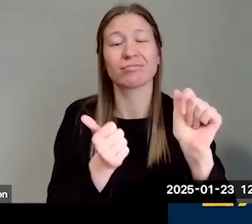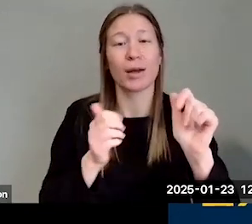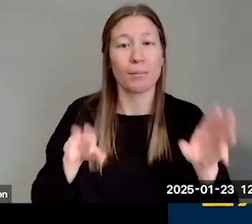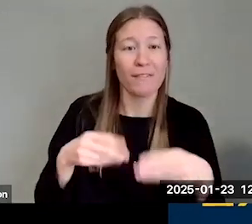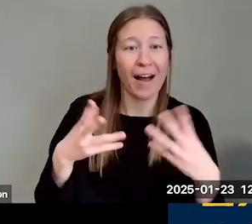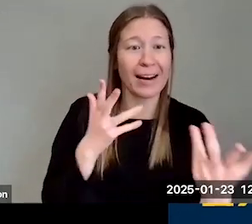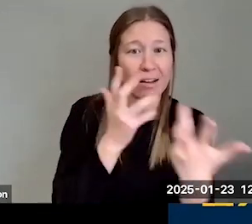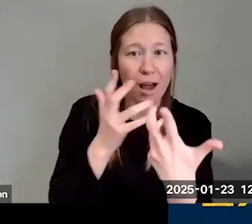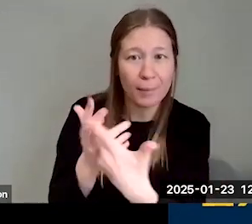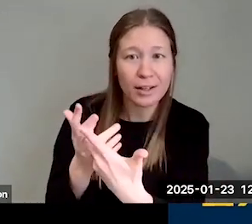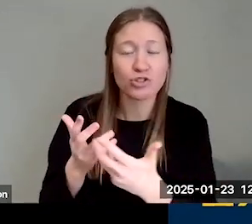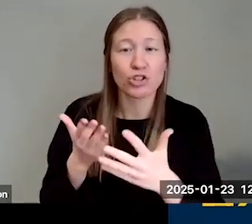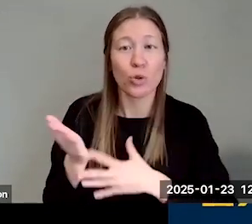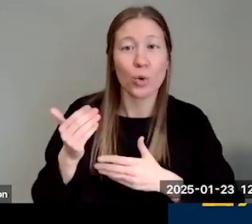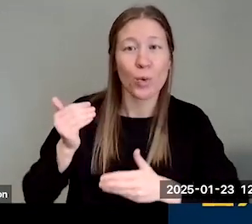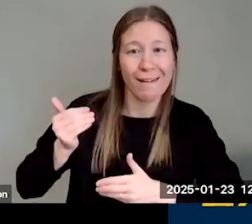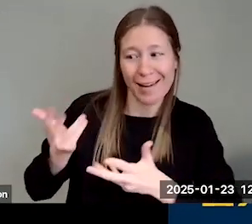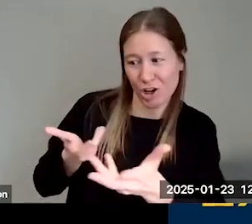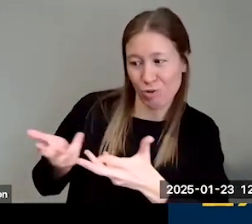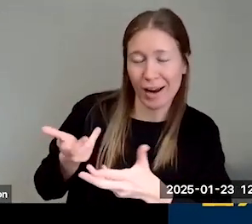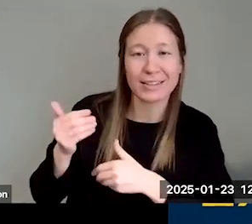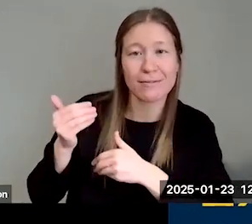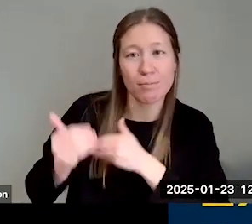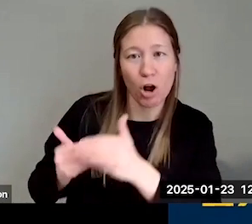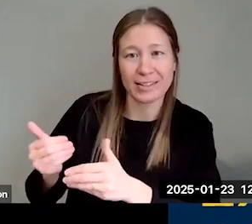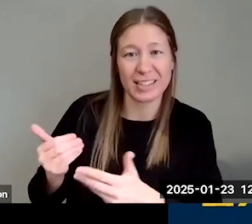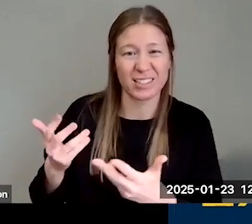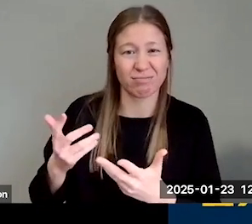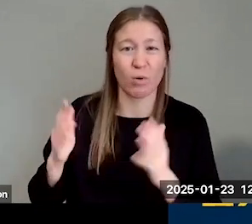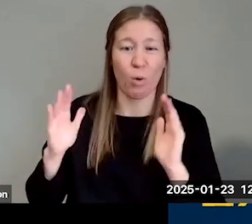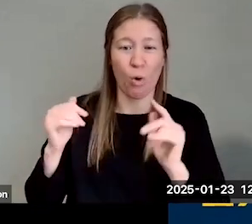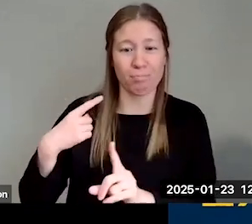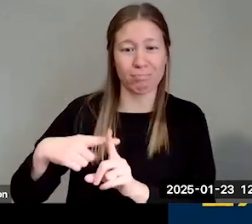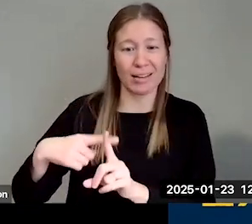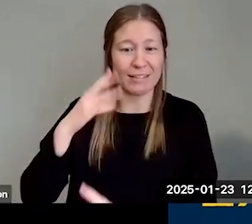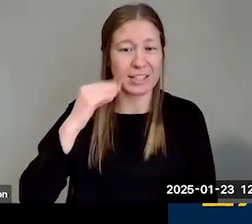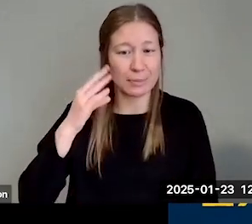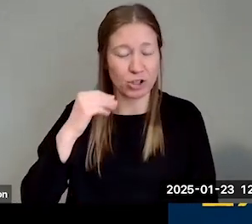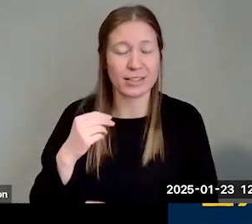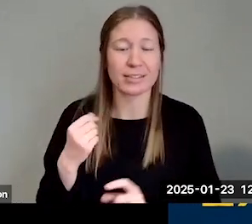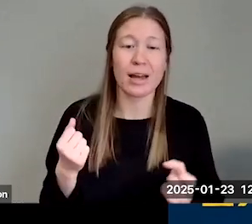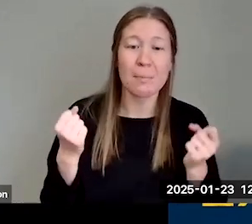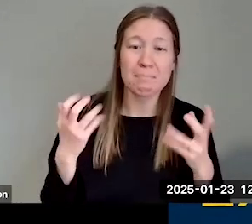in the interactive process that it's a positive experience, many times for individuals,